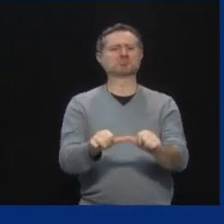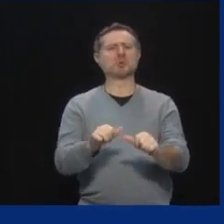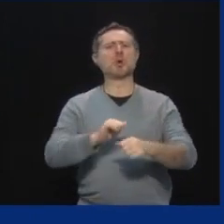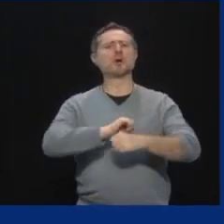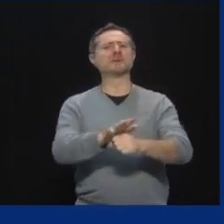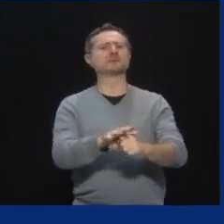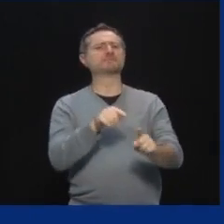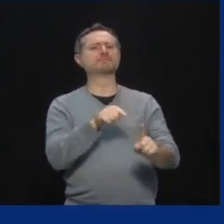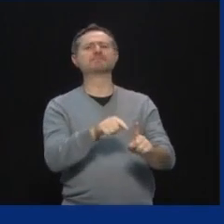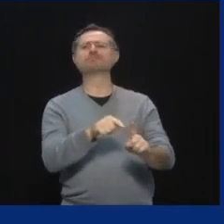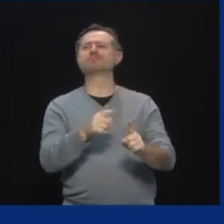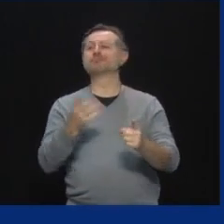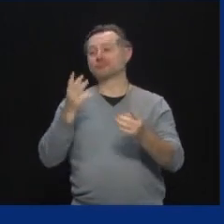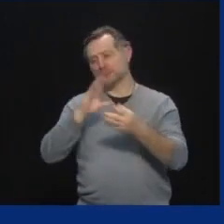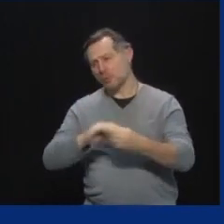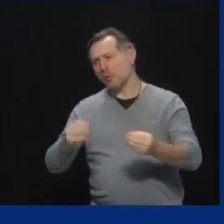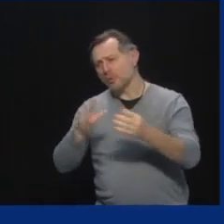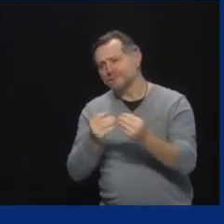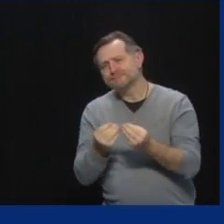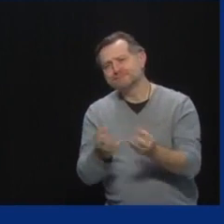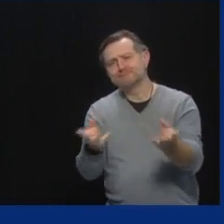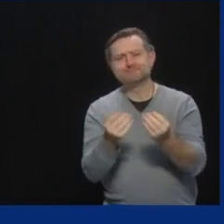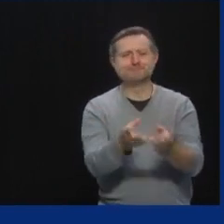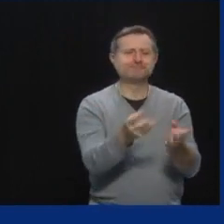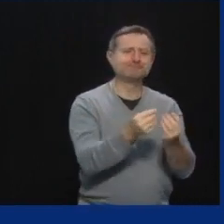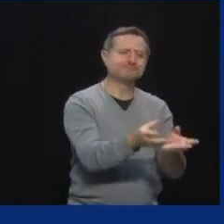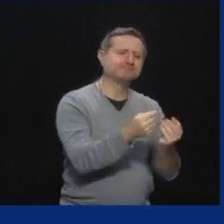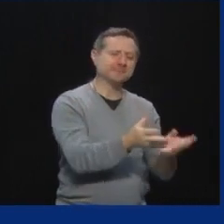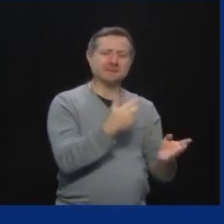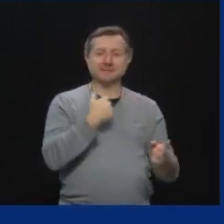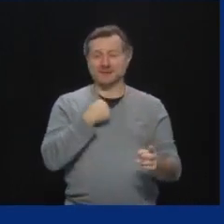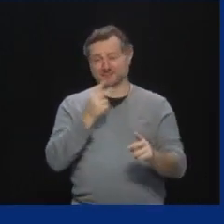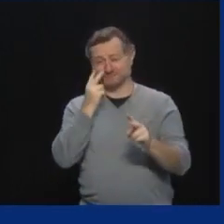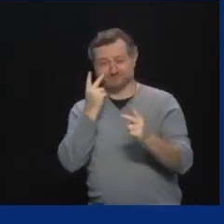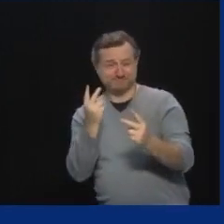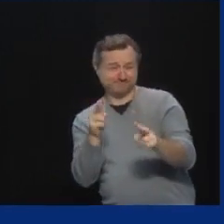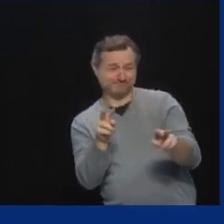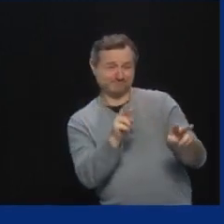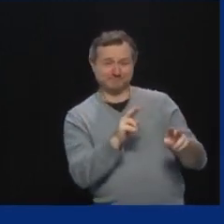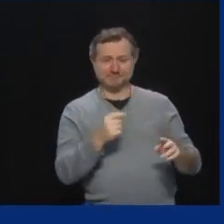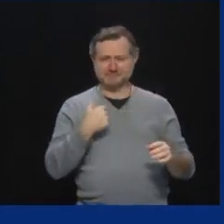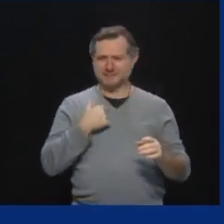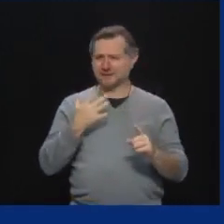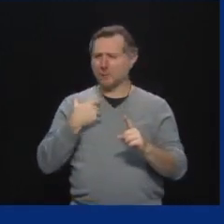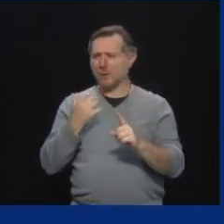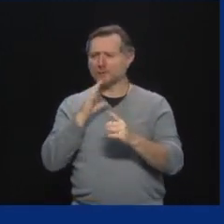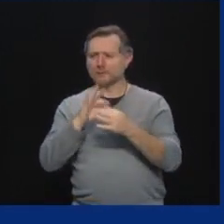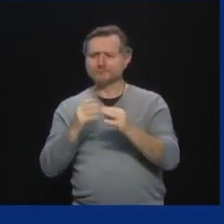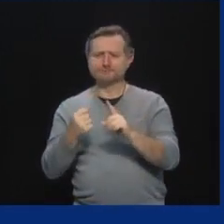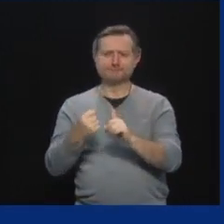and be really nice and we get to a point where we can take all off topics and not have to focus on this. But until that time we're going to make